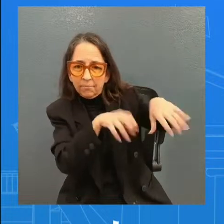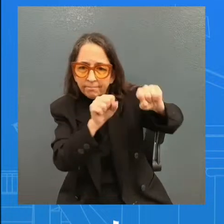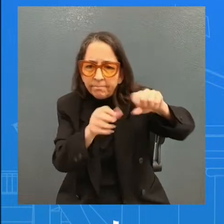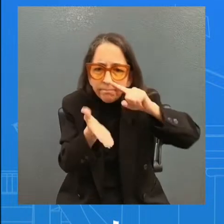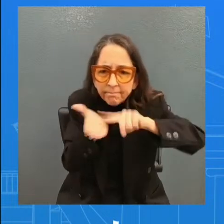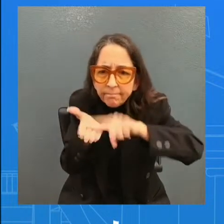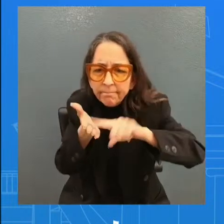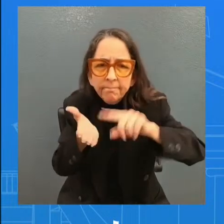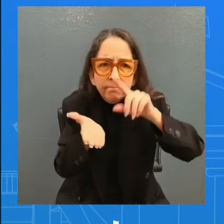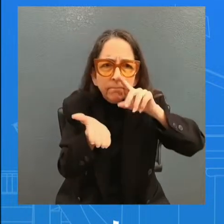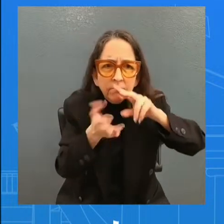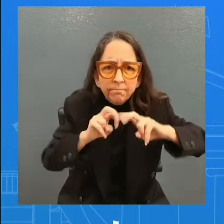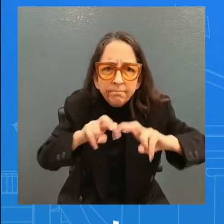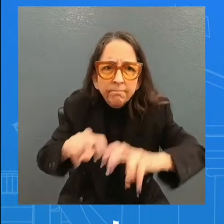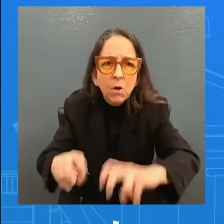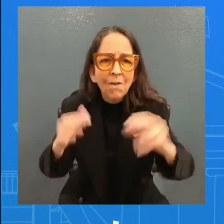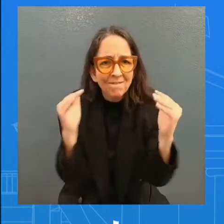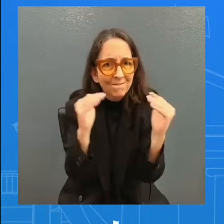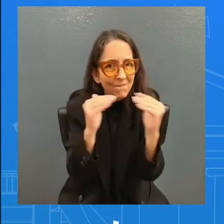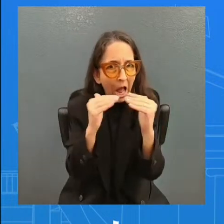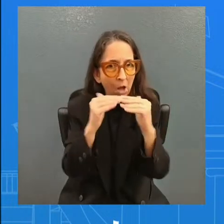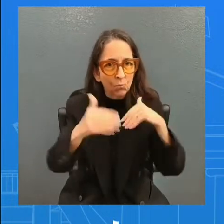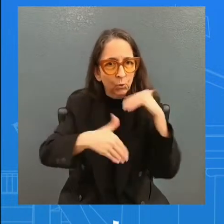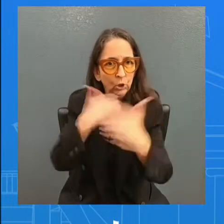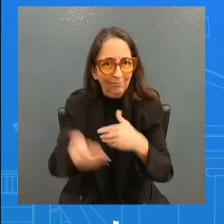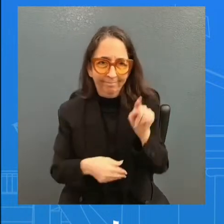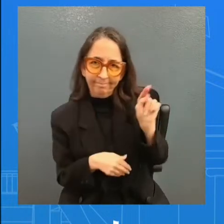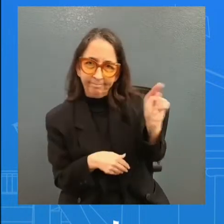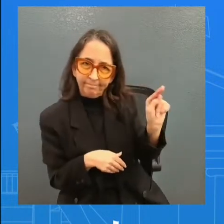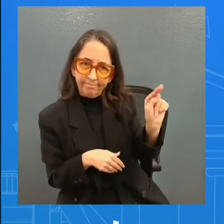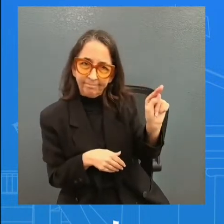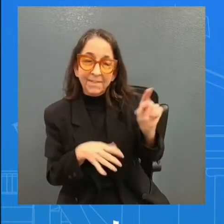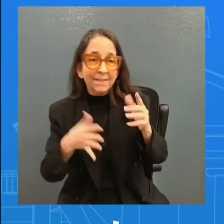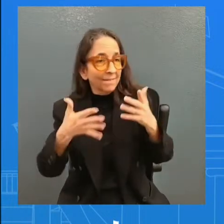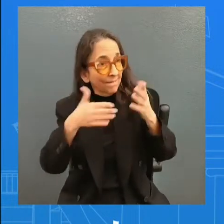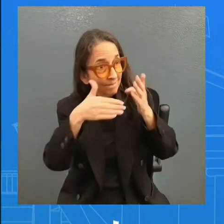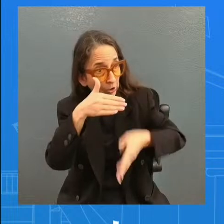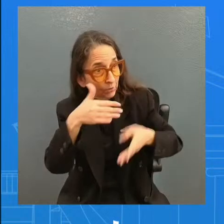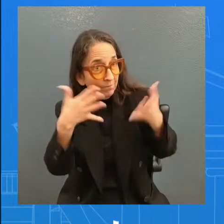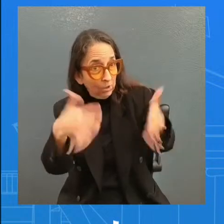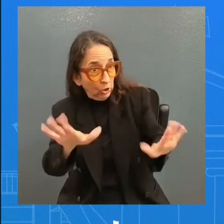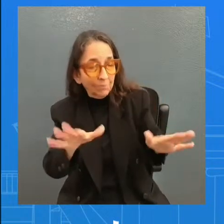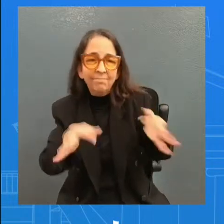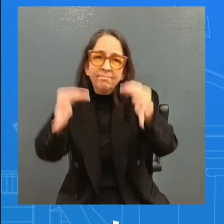And CFIUS made a determination, and they said this acquisition would create risk